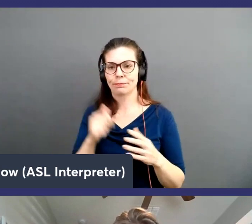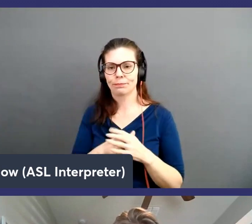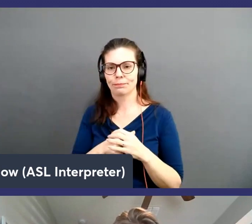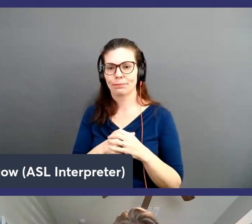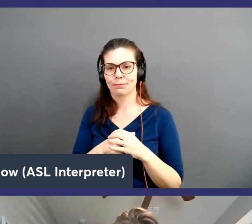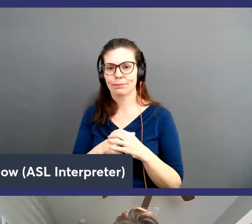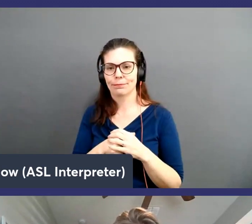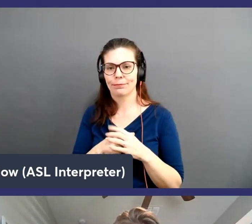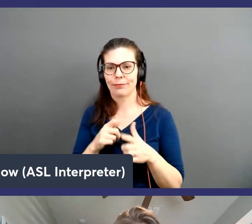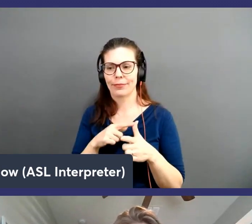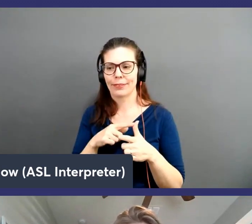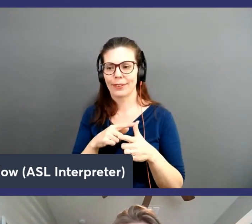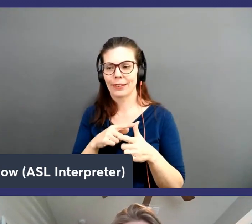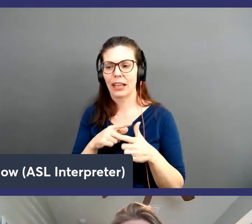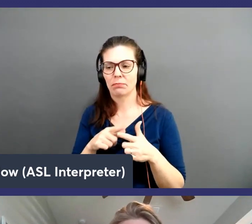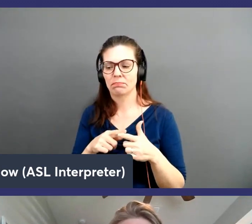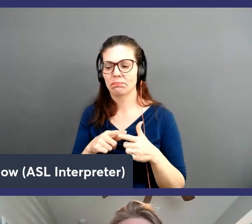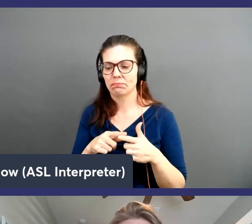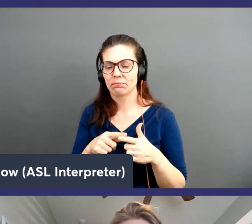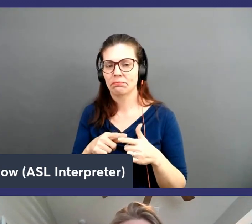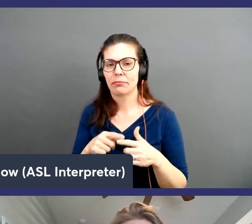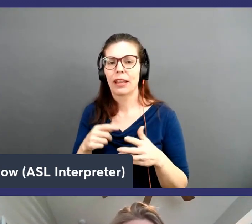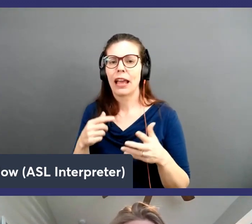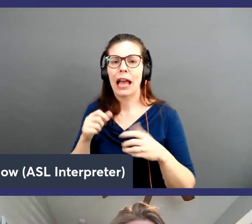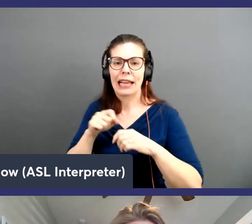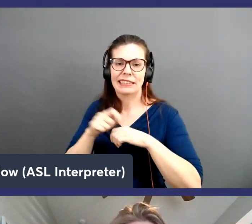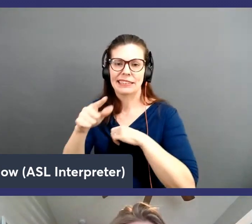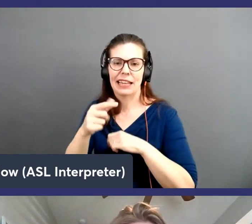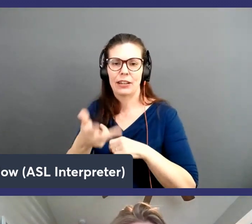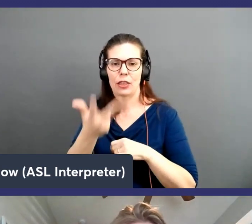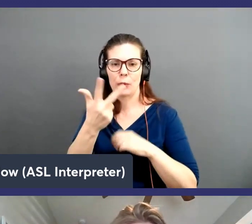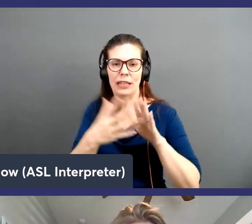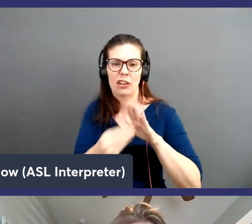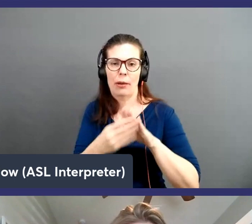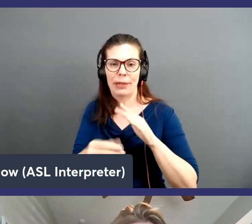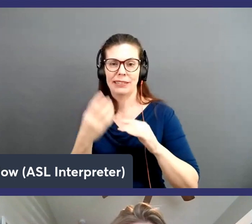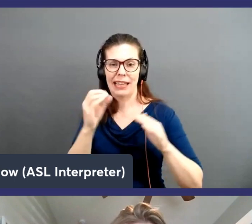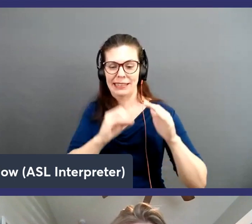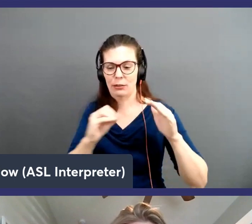then I could just send you three copies of a 0. And then, you know, you just take the average,